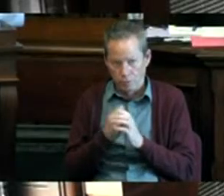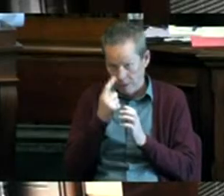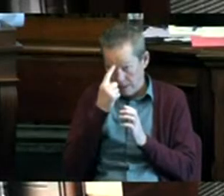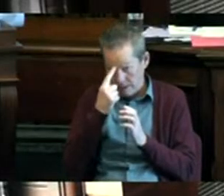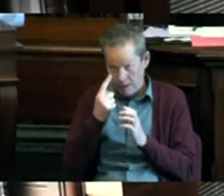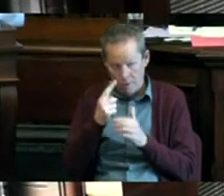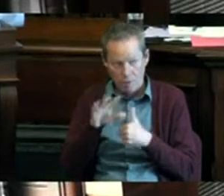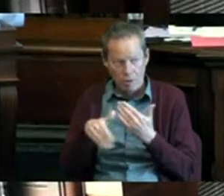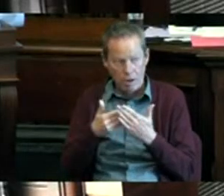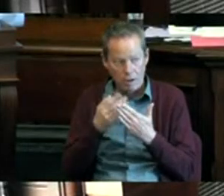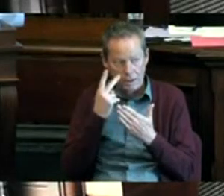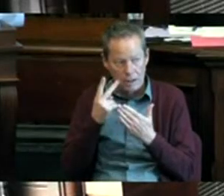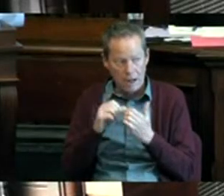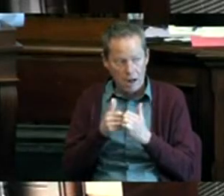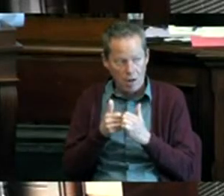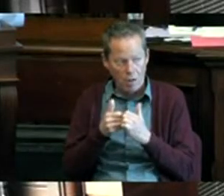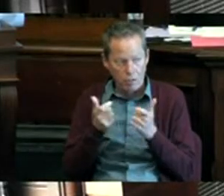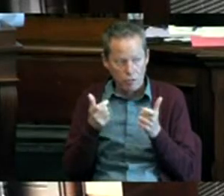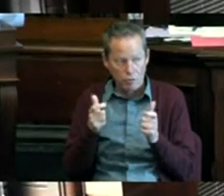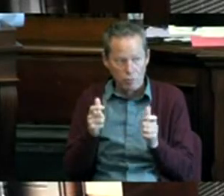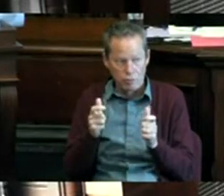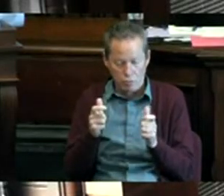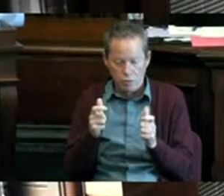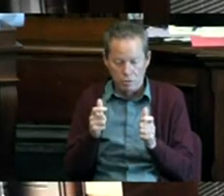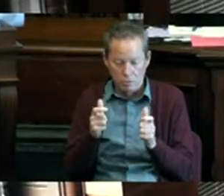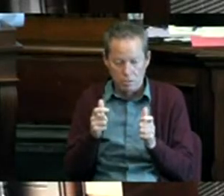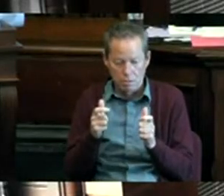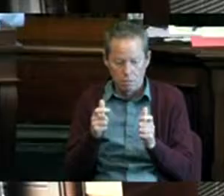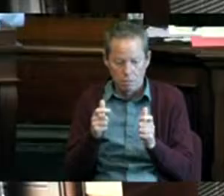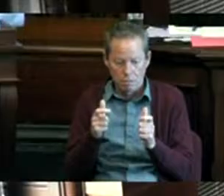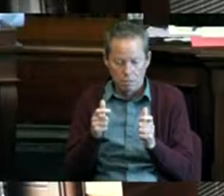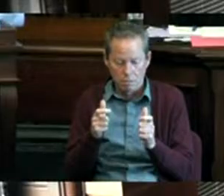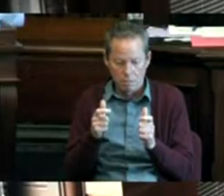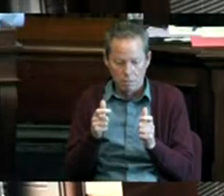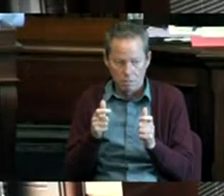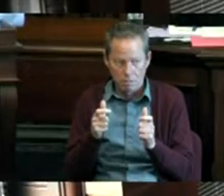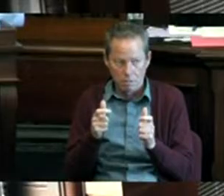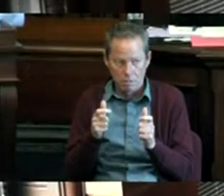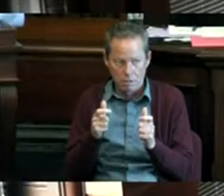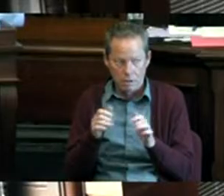adjustment from what happened